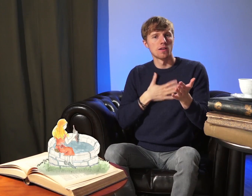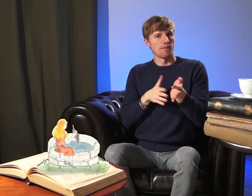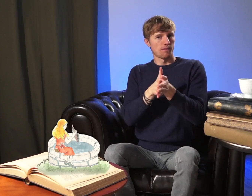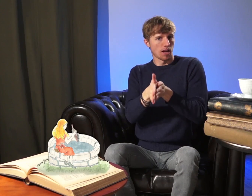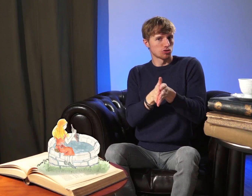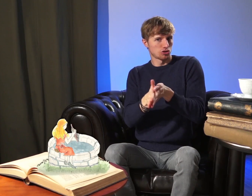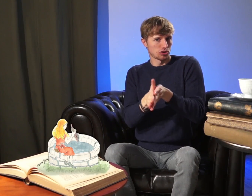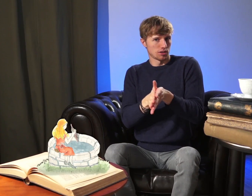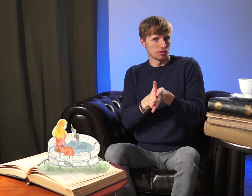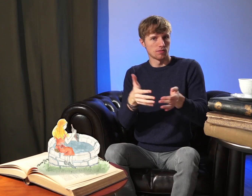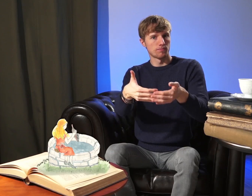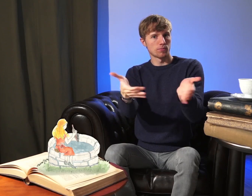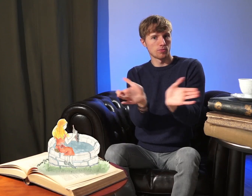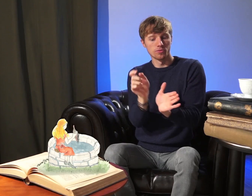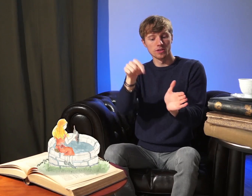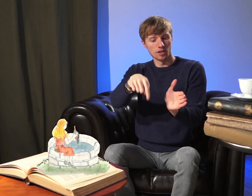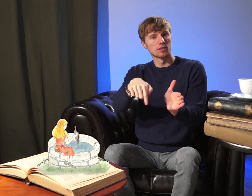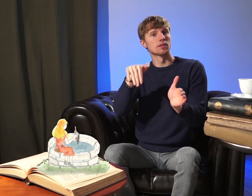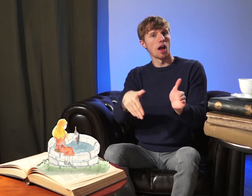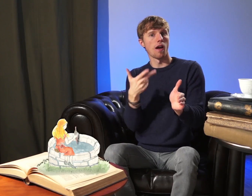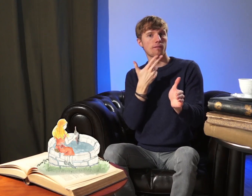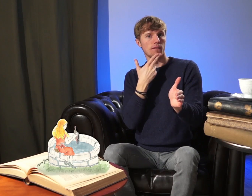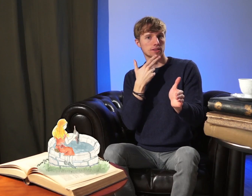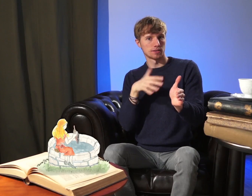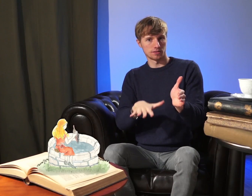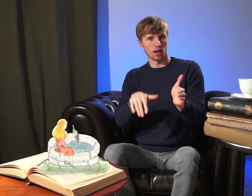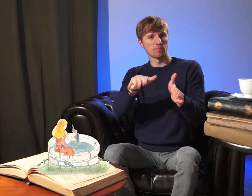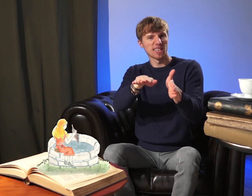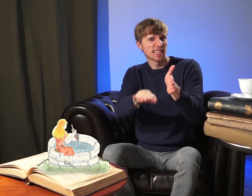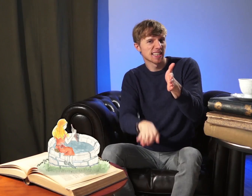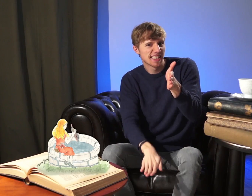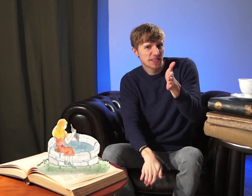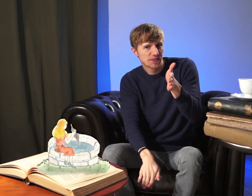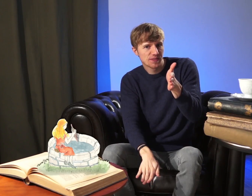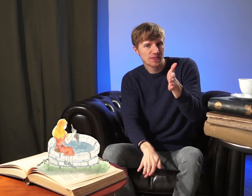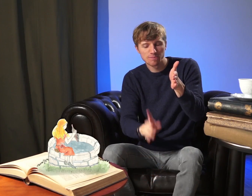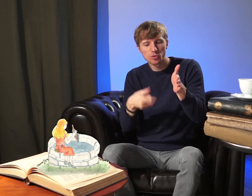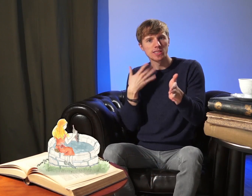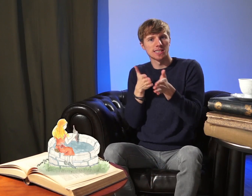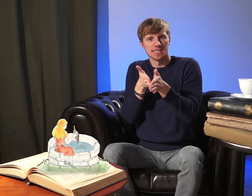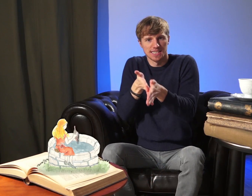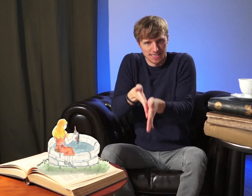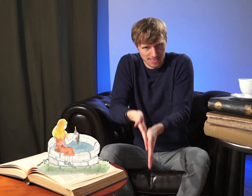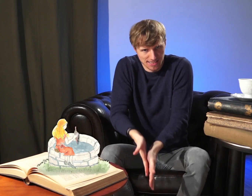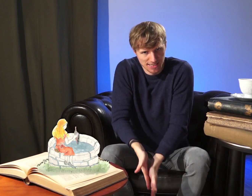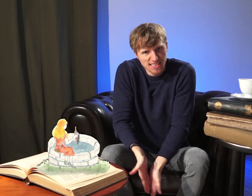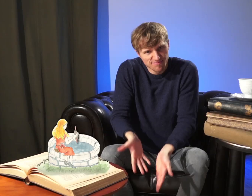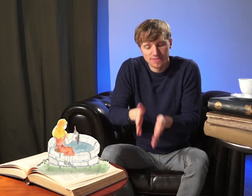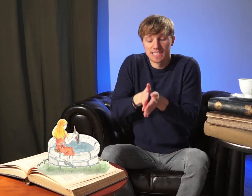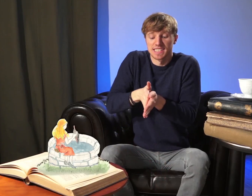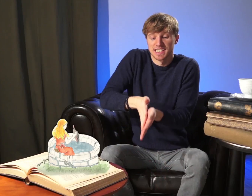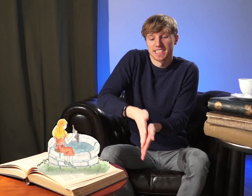She tried to wash the blood off with water from the well